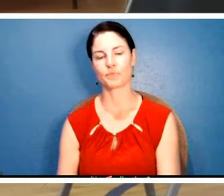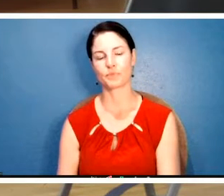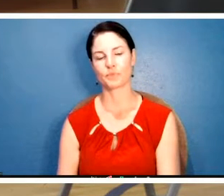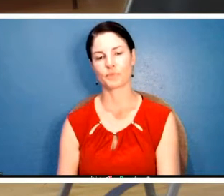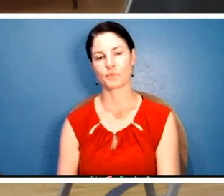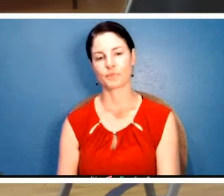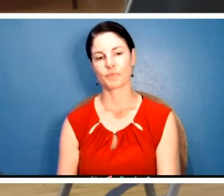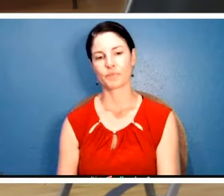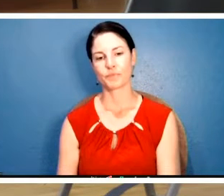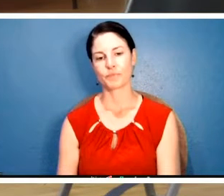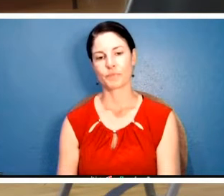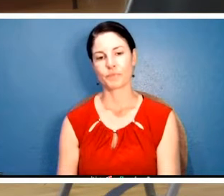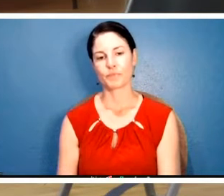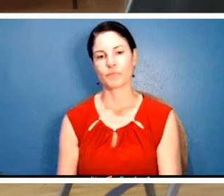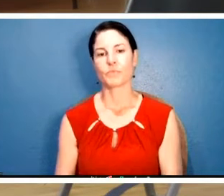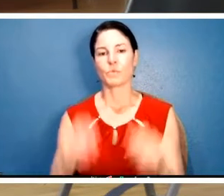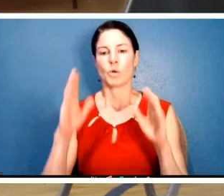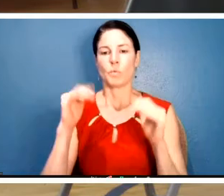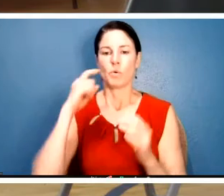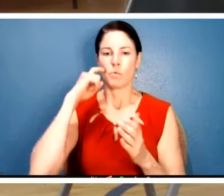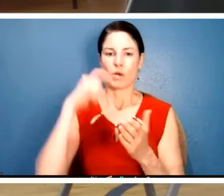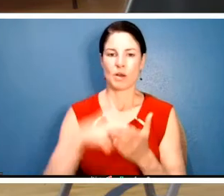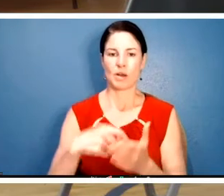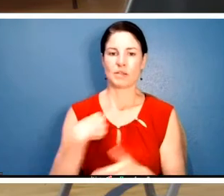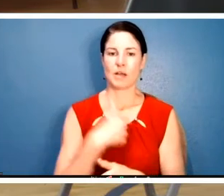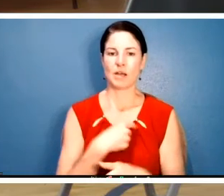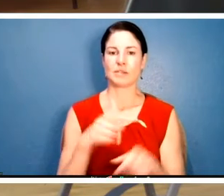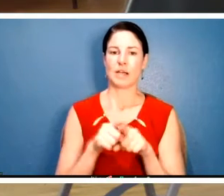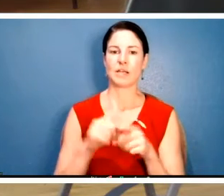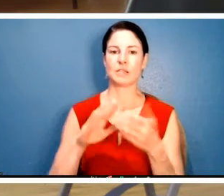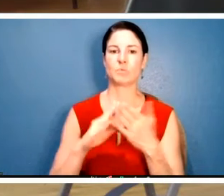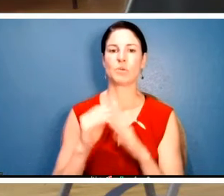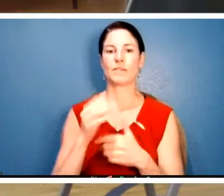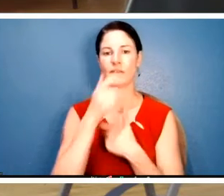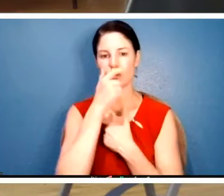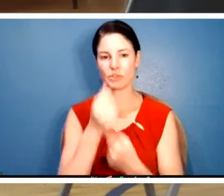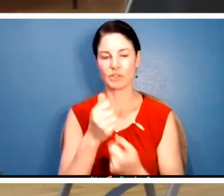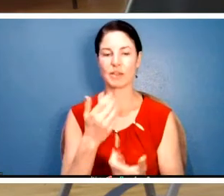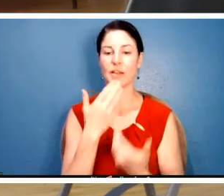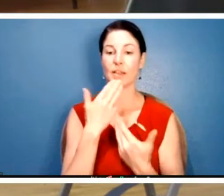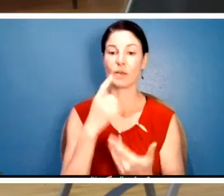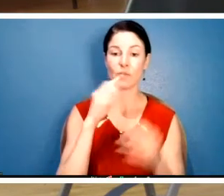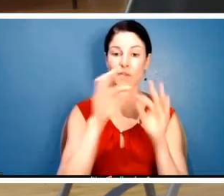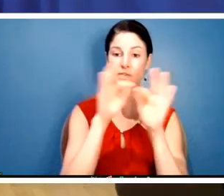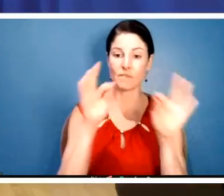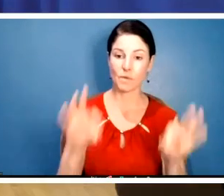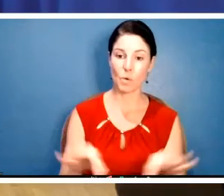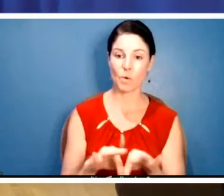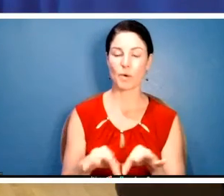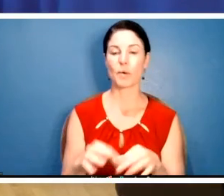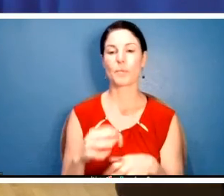SacGov: Hope you all recognize us as a community of interest and I appreciate the forum and appreciate your time, thank you, thank you, thank you.